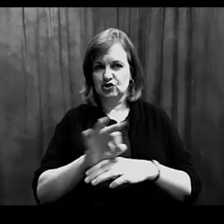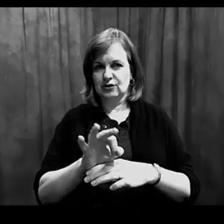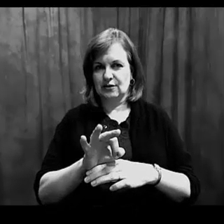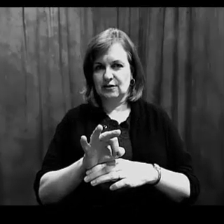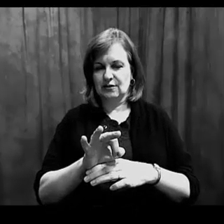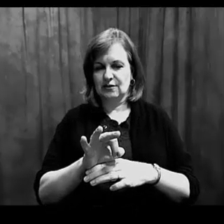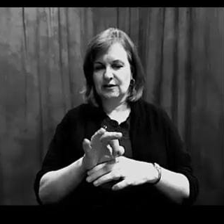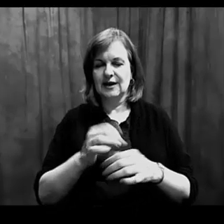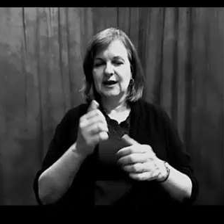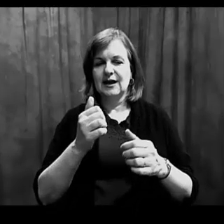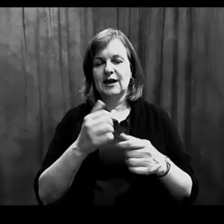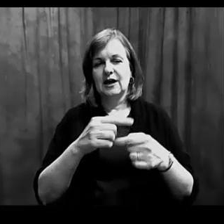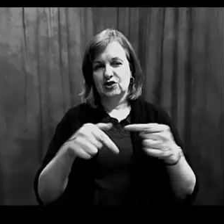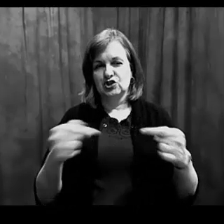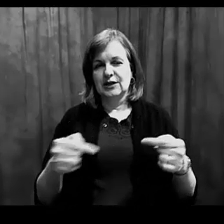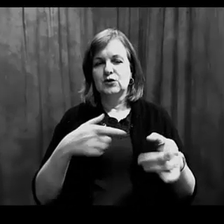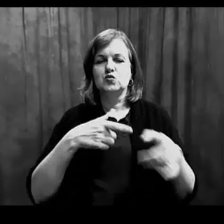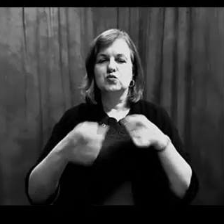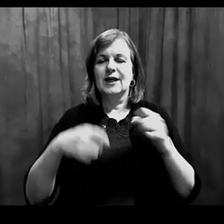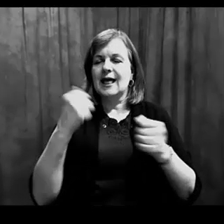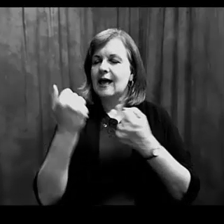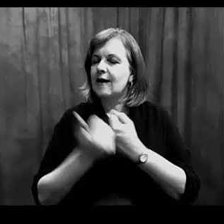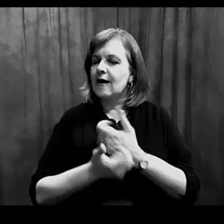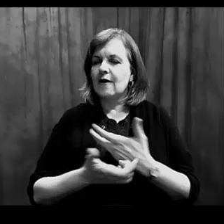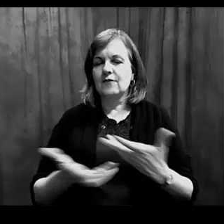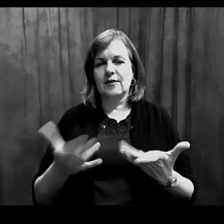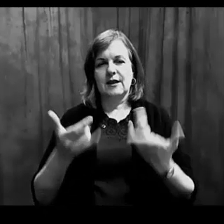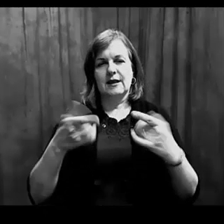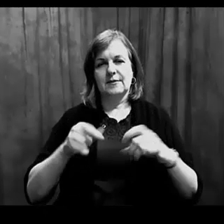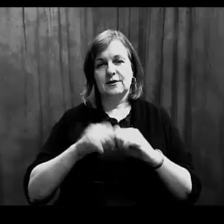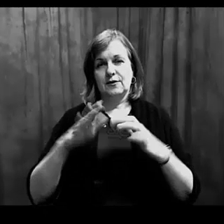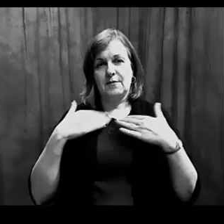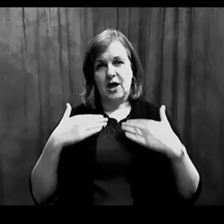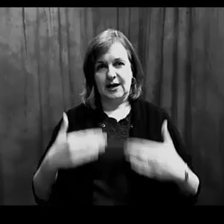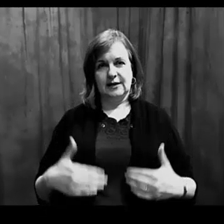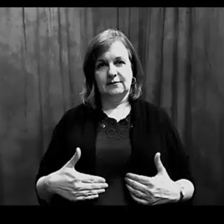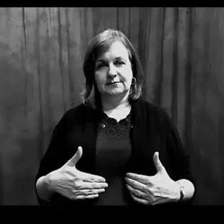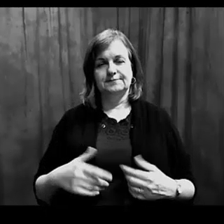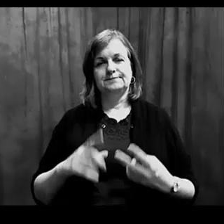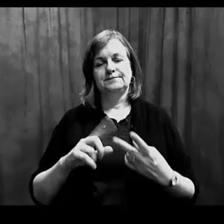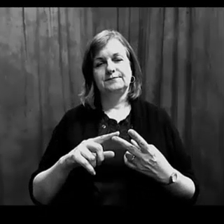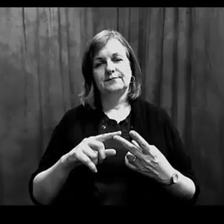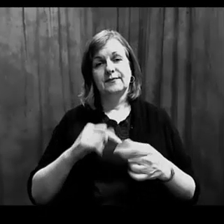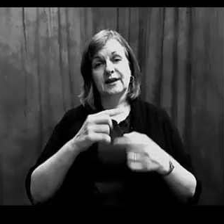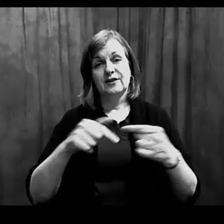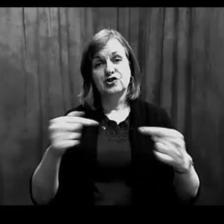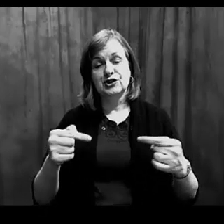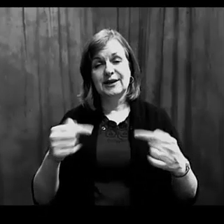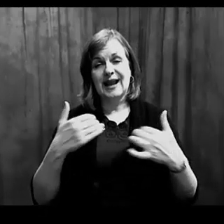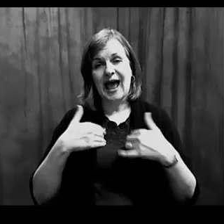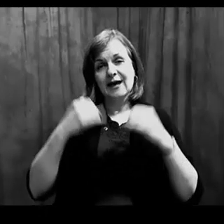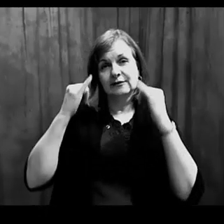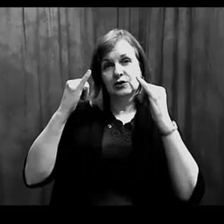functions they are going to help to regulate everything that's going on in your body